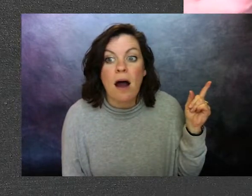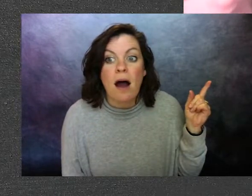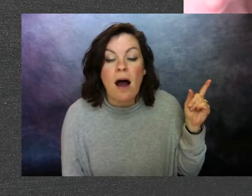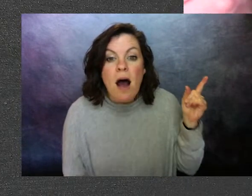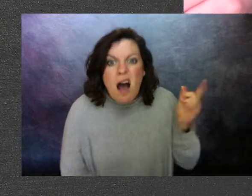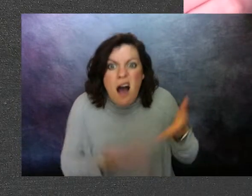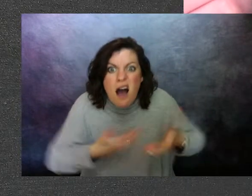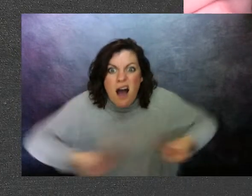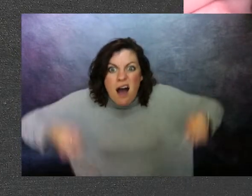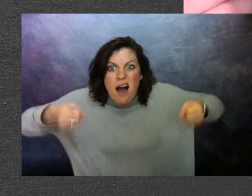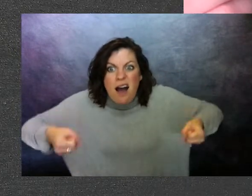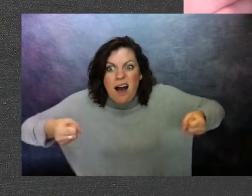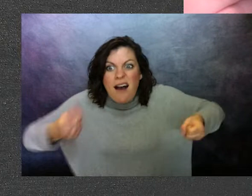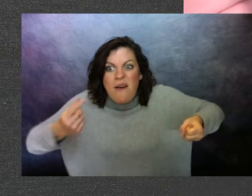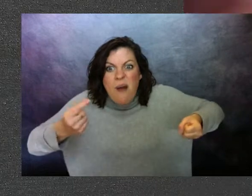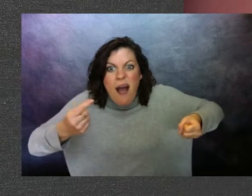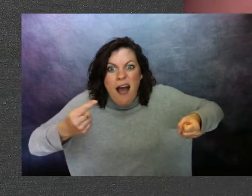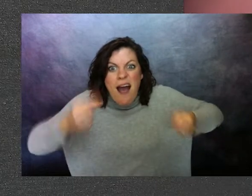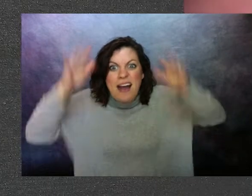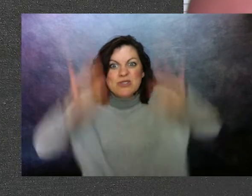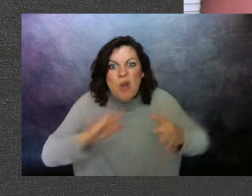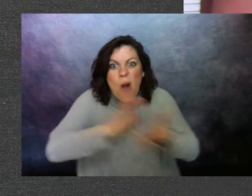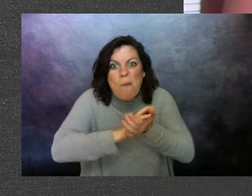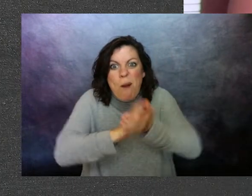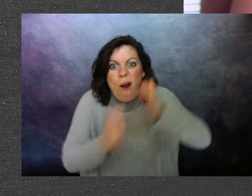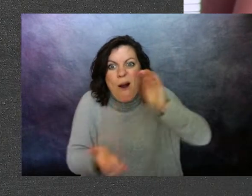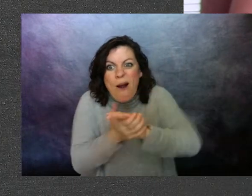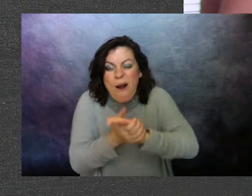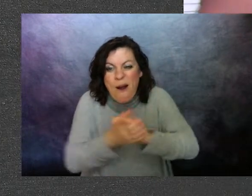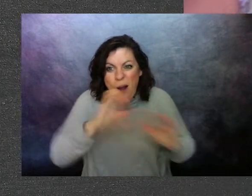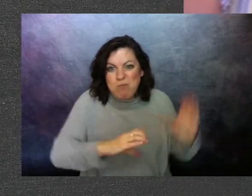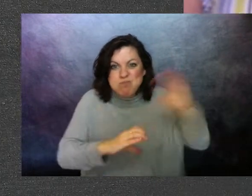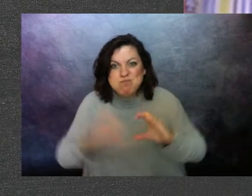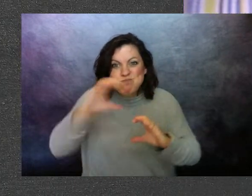This one is a basket of snowballs. What do you think?